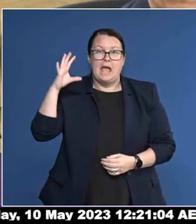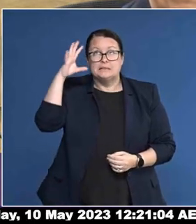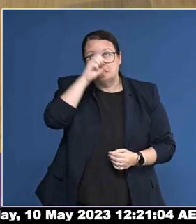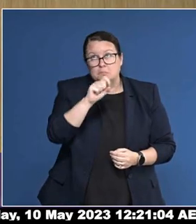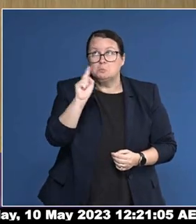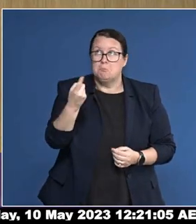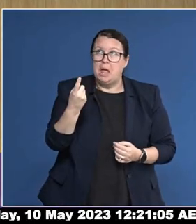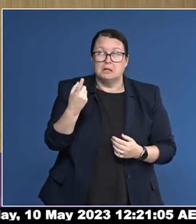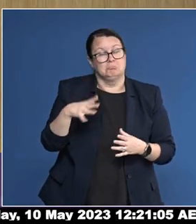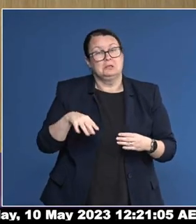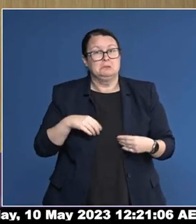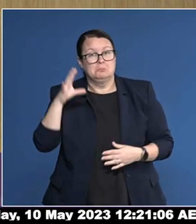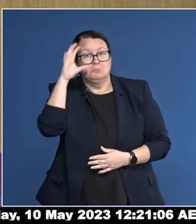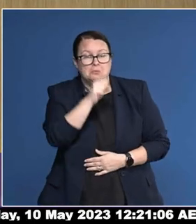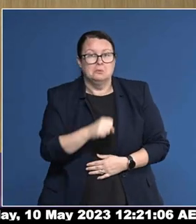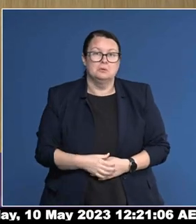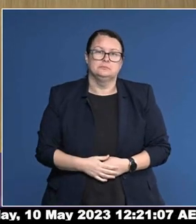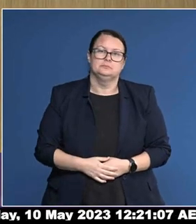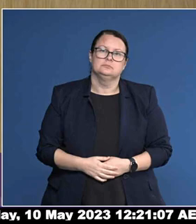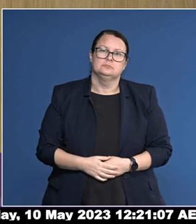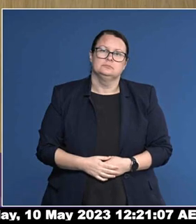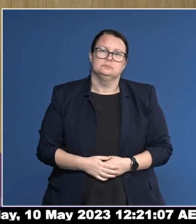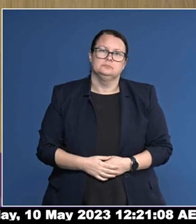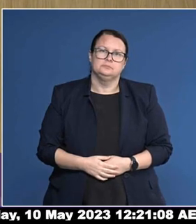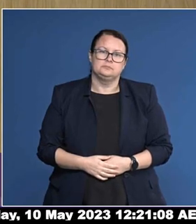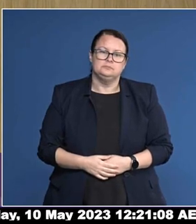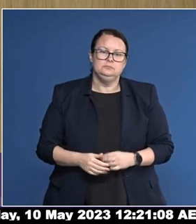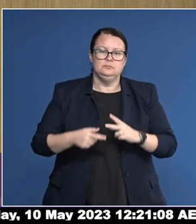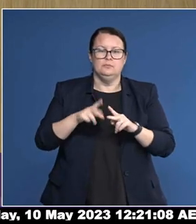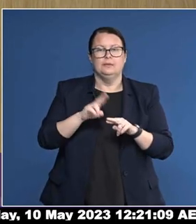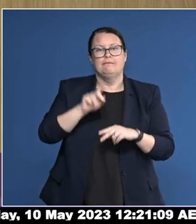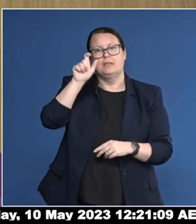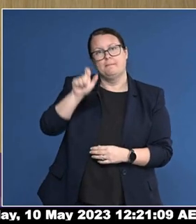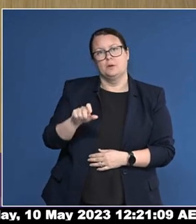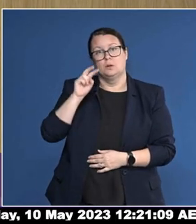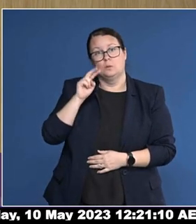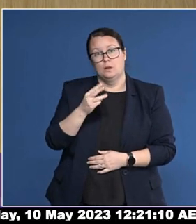And if the person turned their mind to section 364 or the elements of what